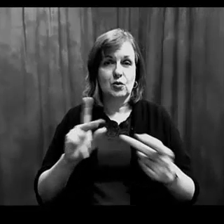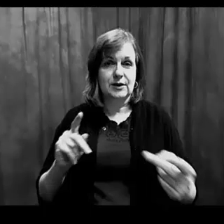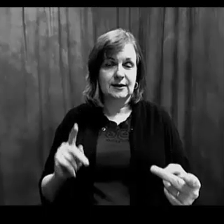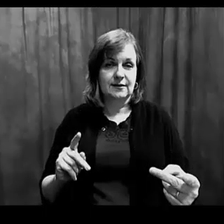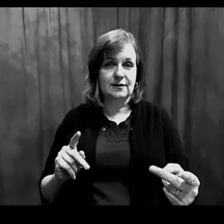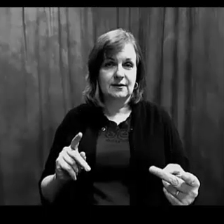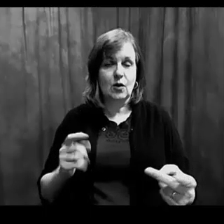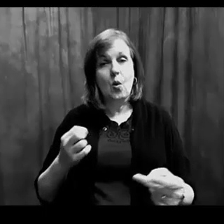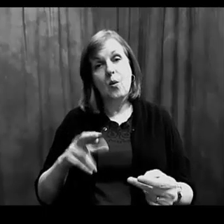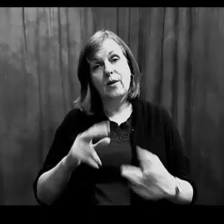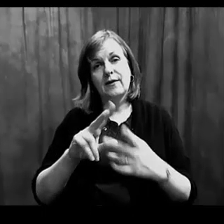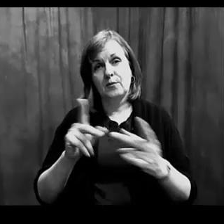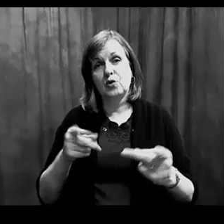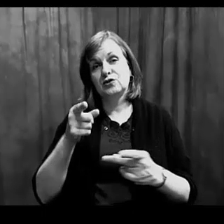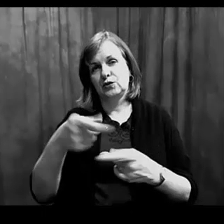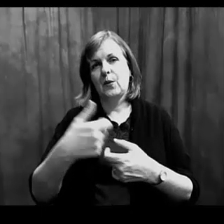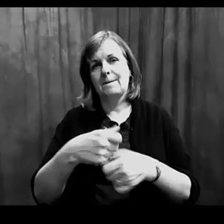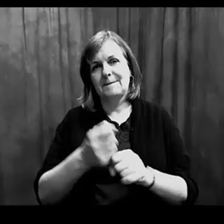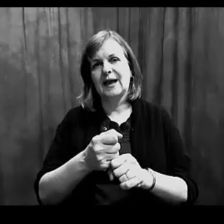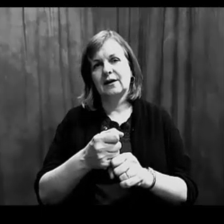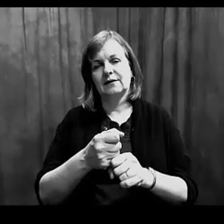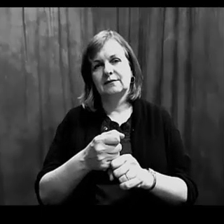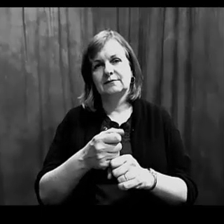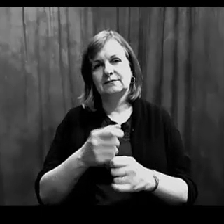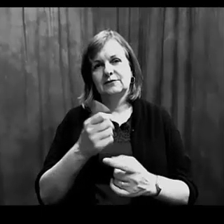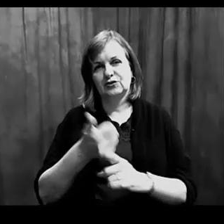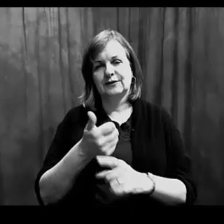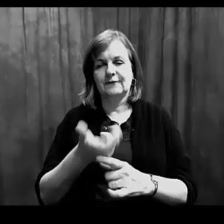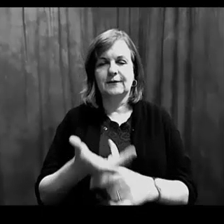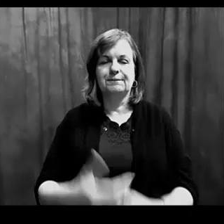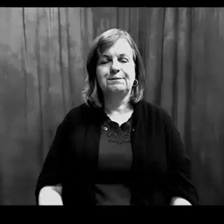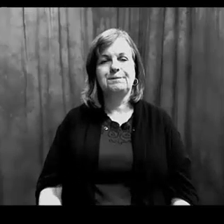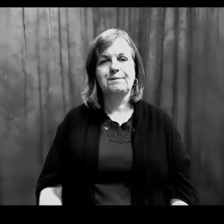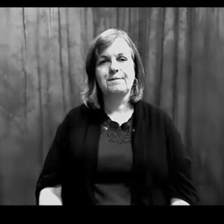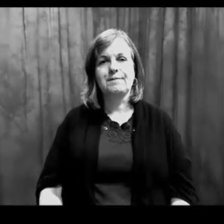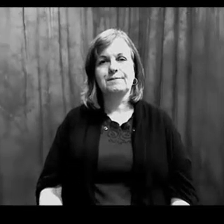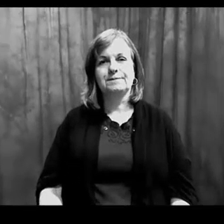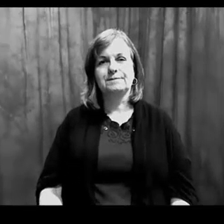or the proteins that to make in particular